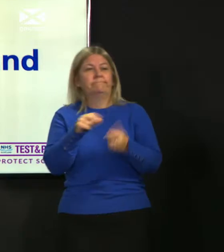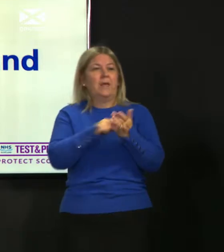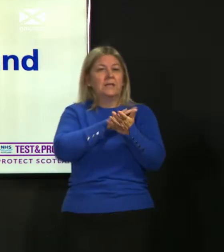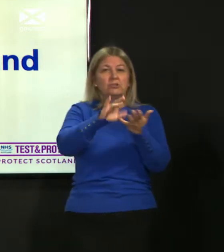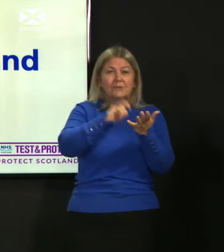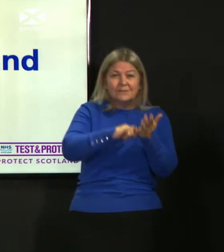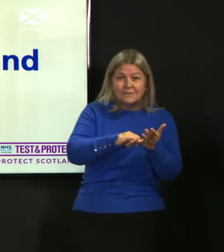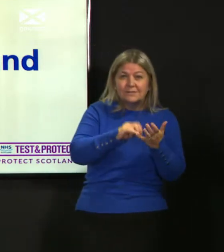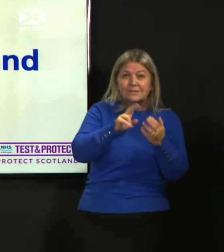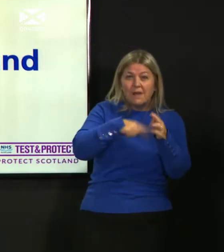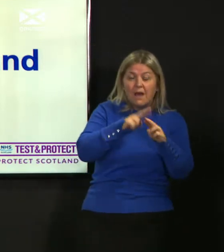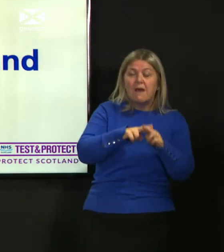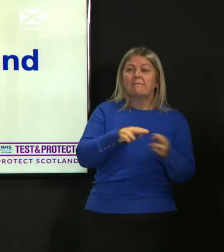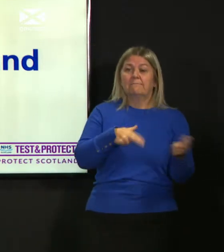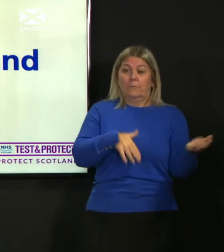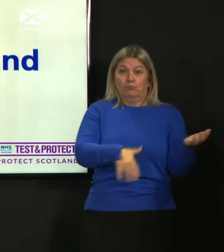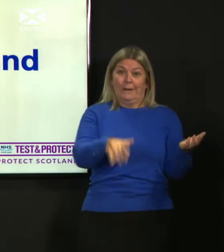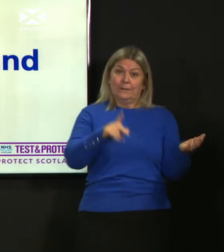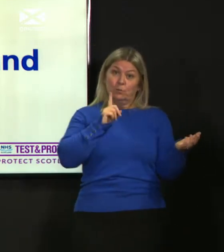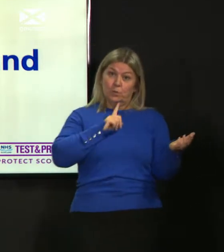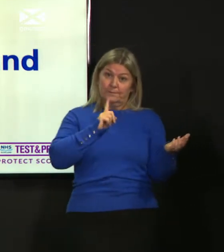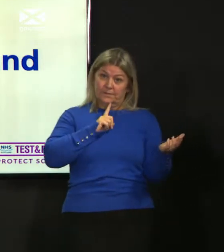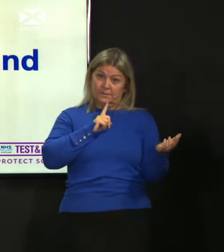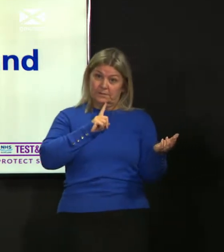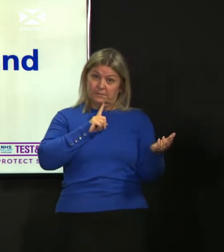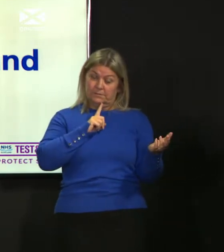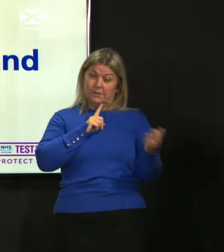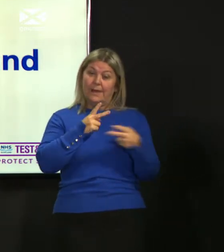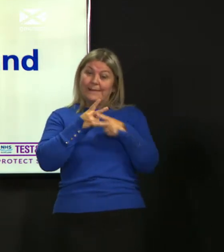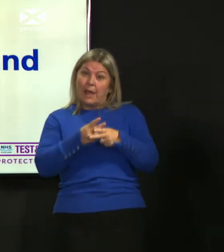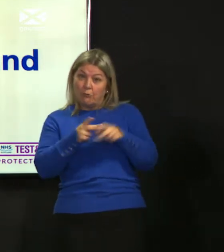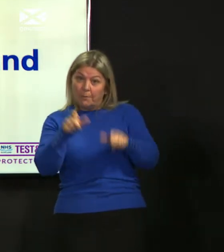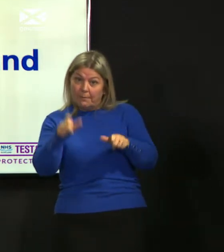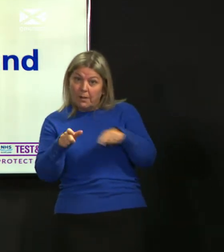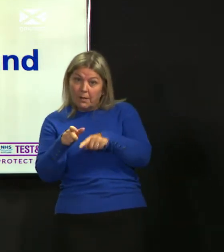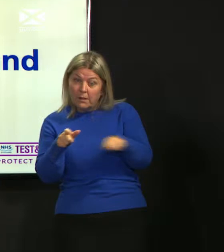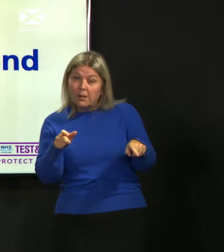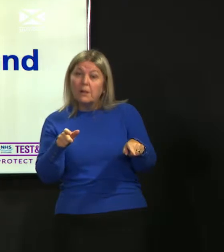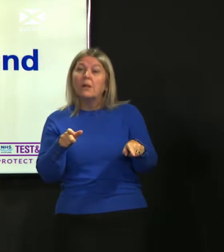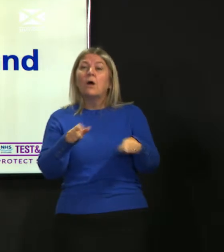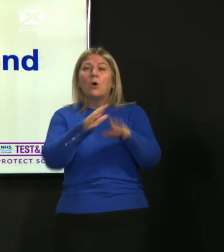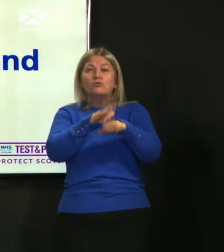unpaid and young carers and children both aged two to five, and those in primary school.